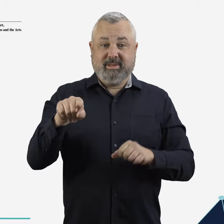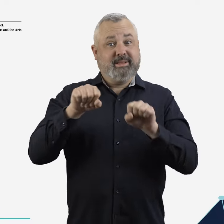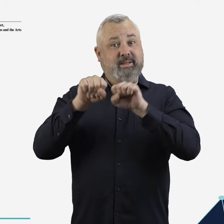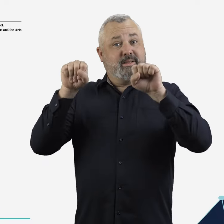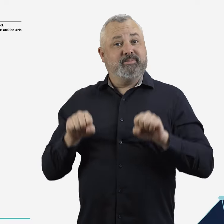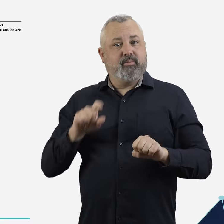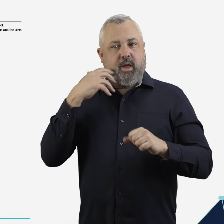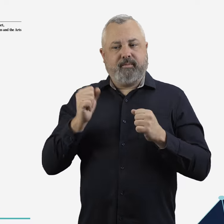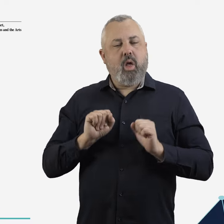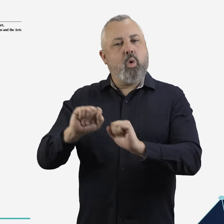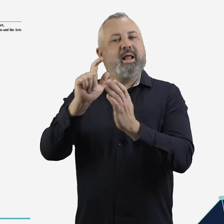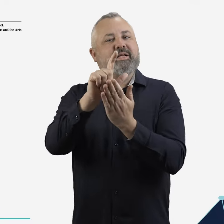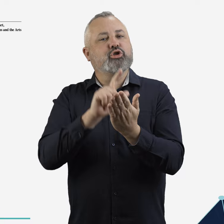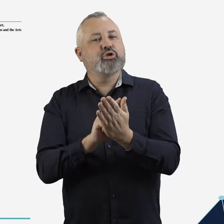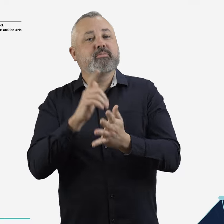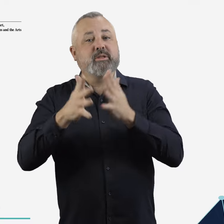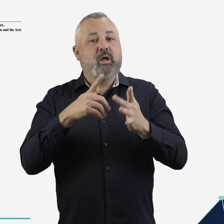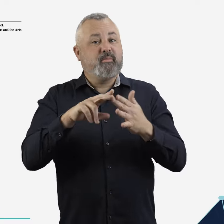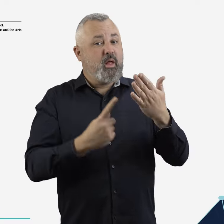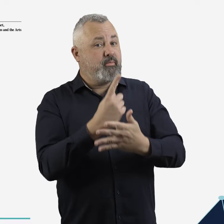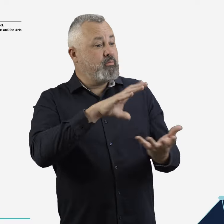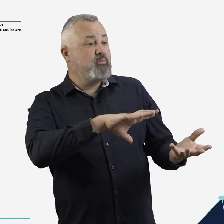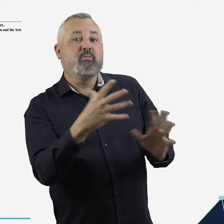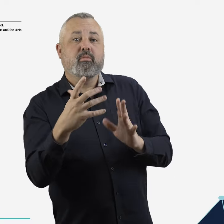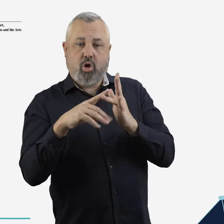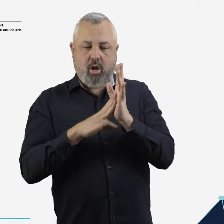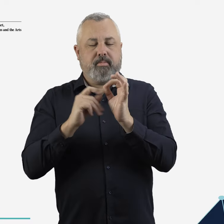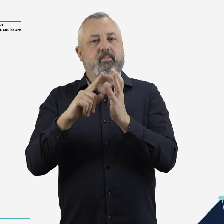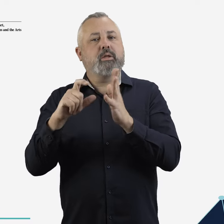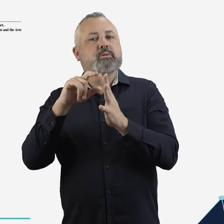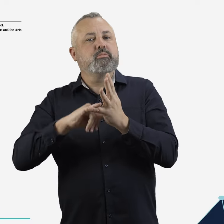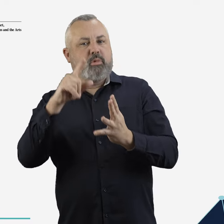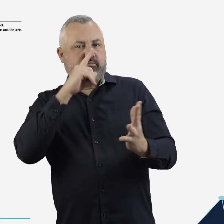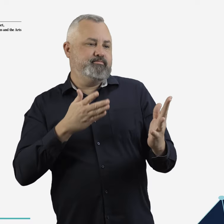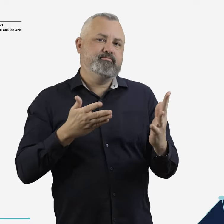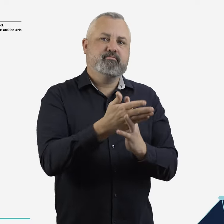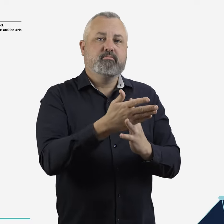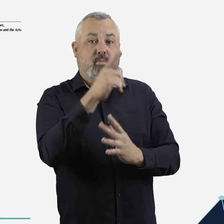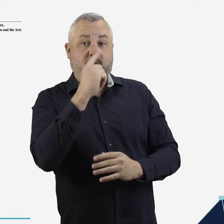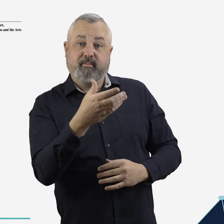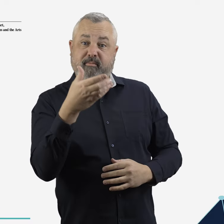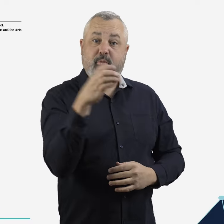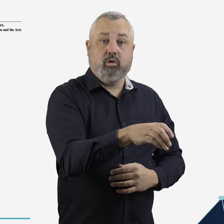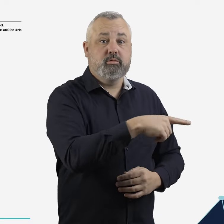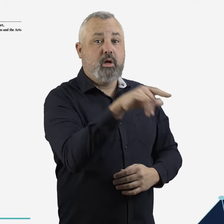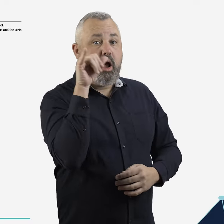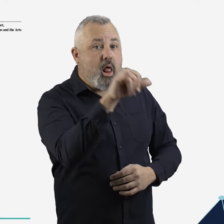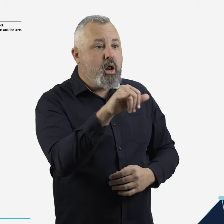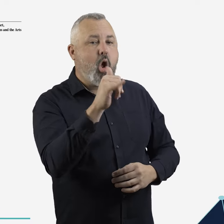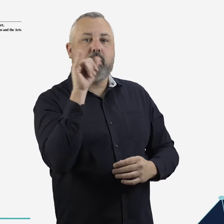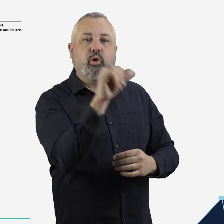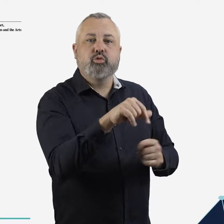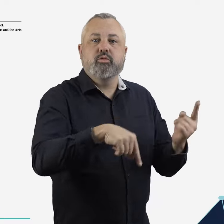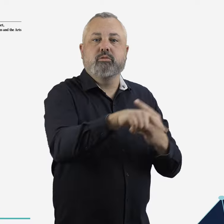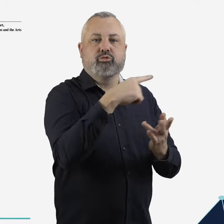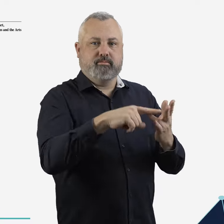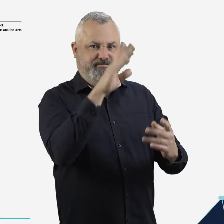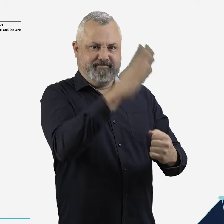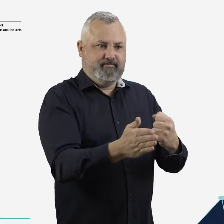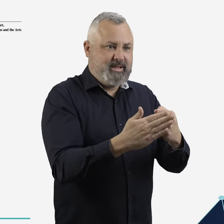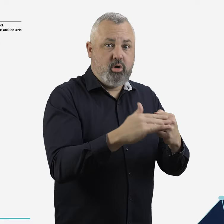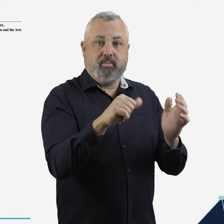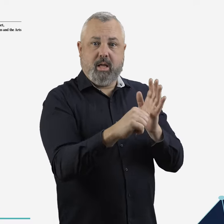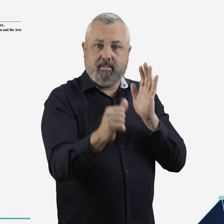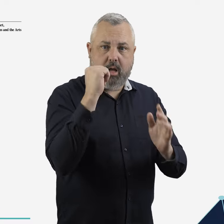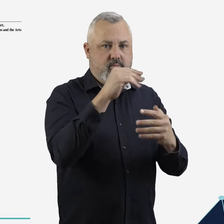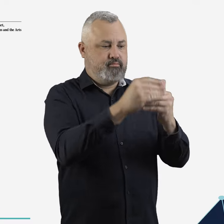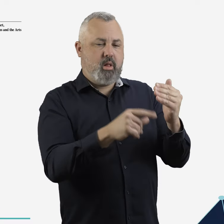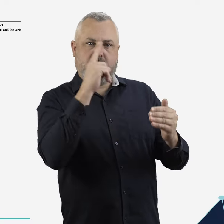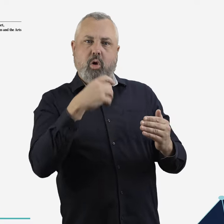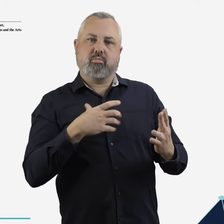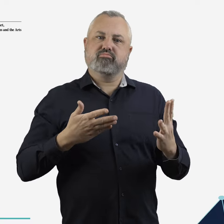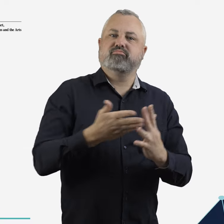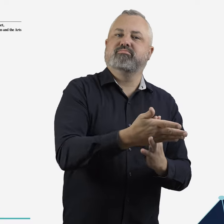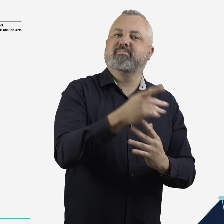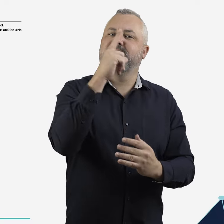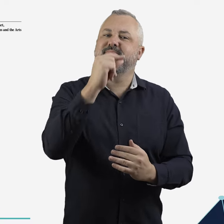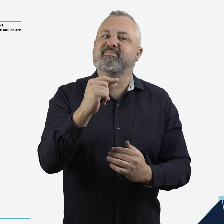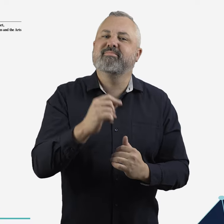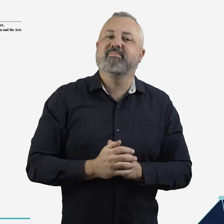The scheme will be legislated, with the power to direct airlines and airports to provide remedies.